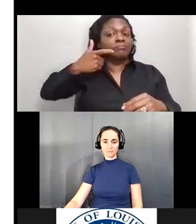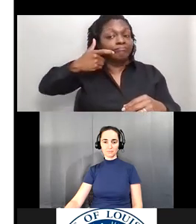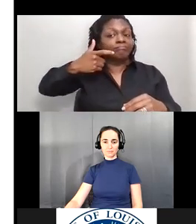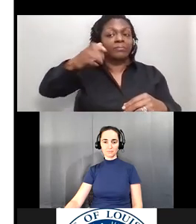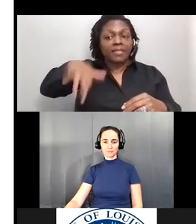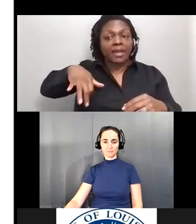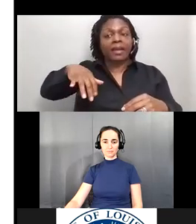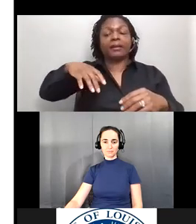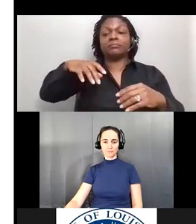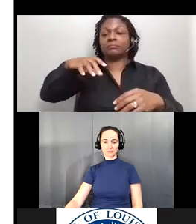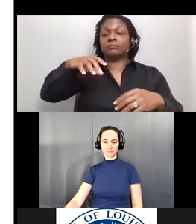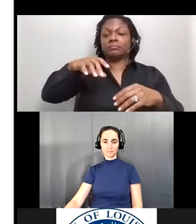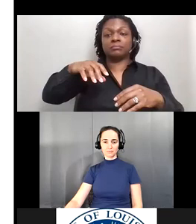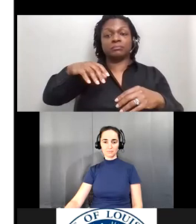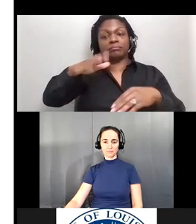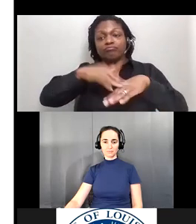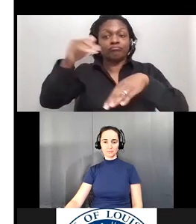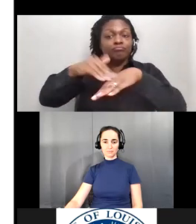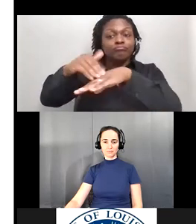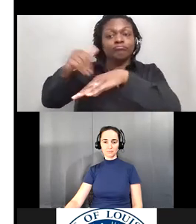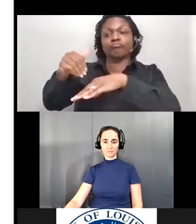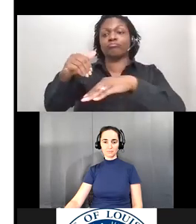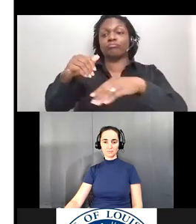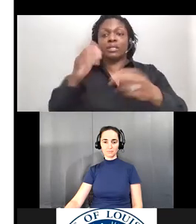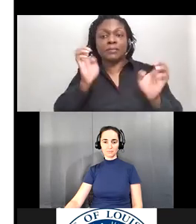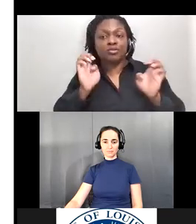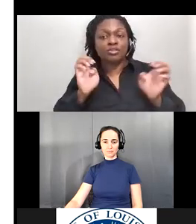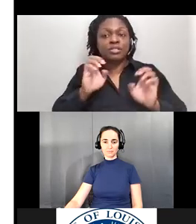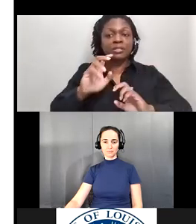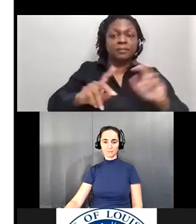have it done before because you're thinking clearly now, it's not an emergency situation.